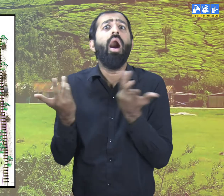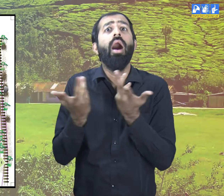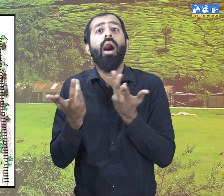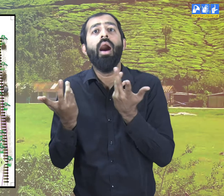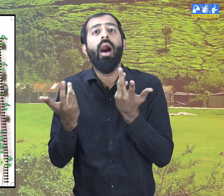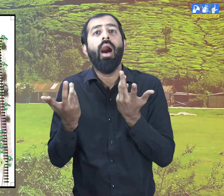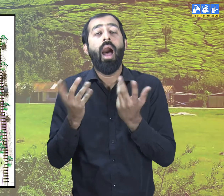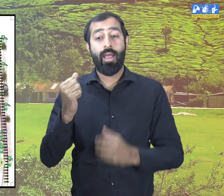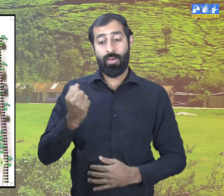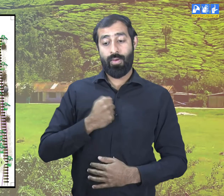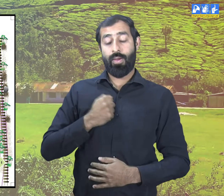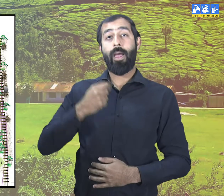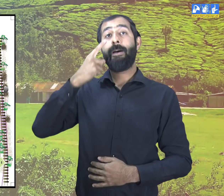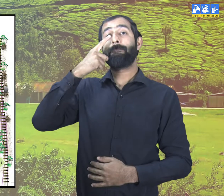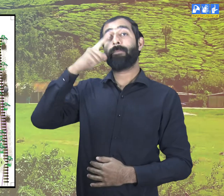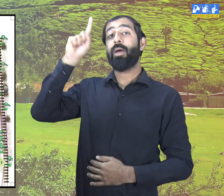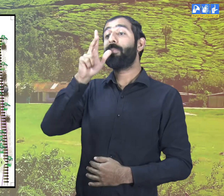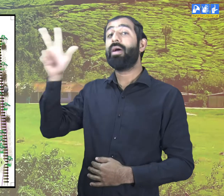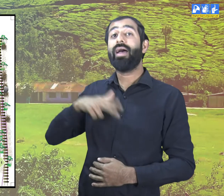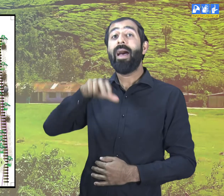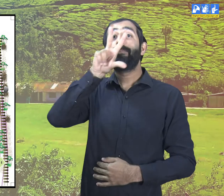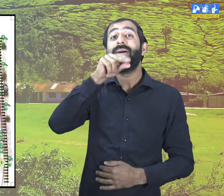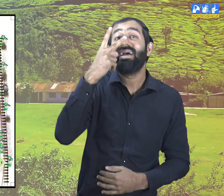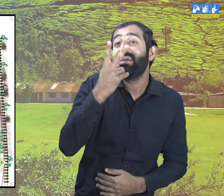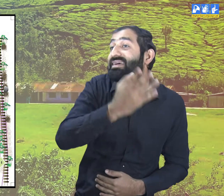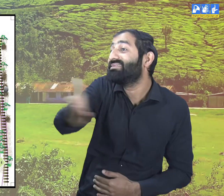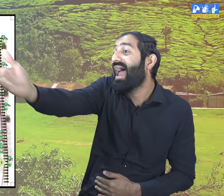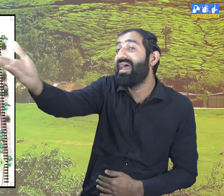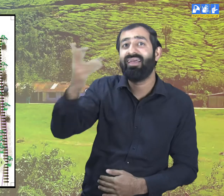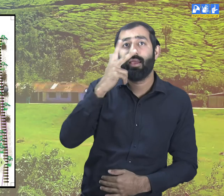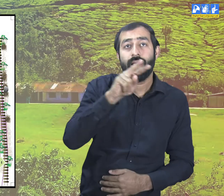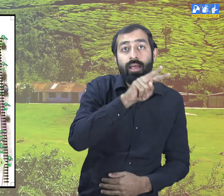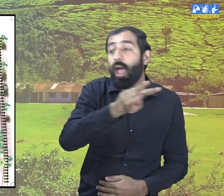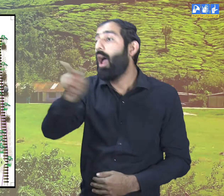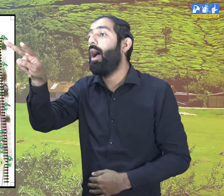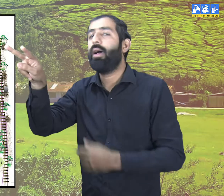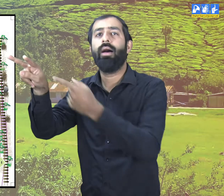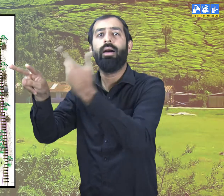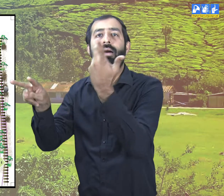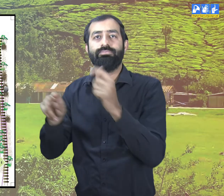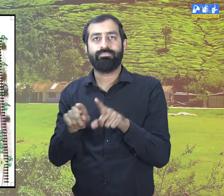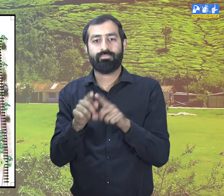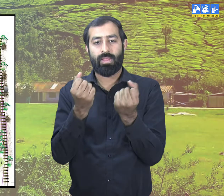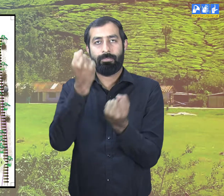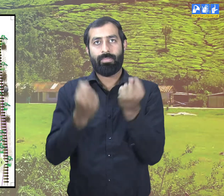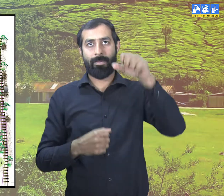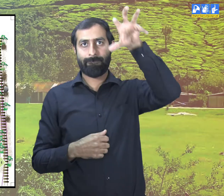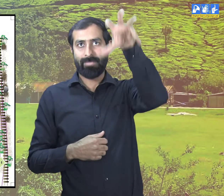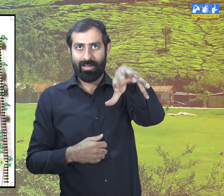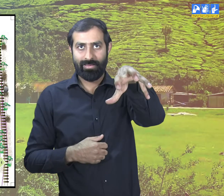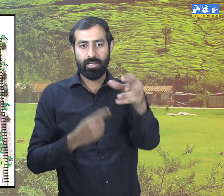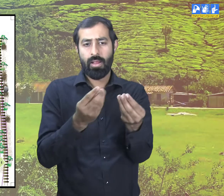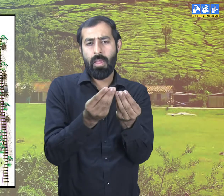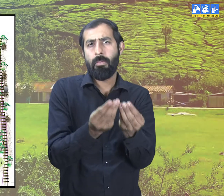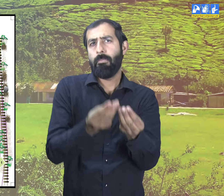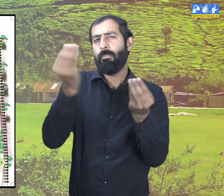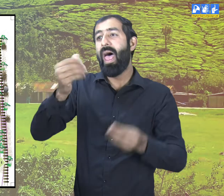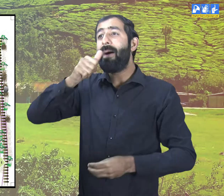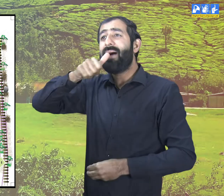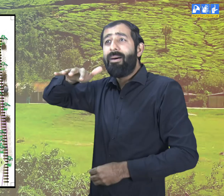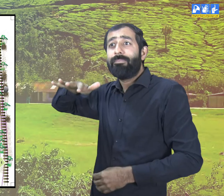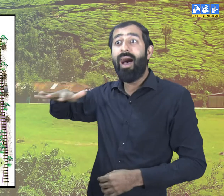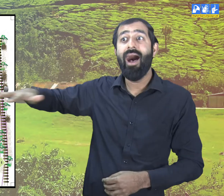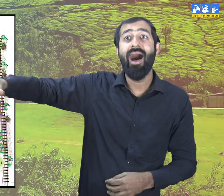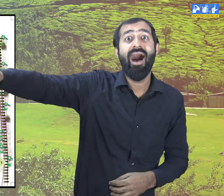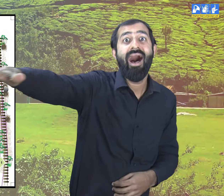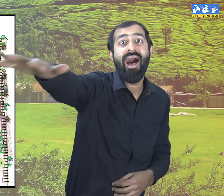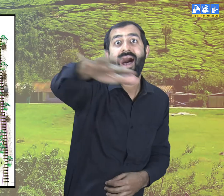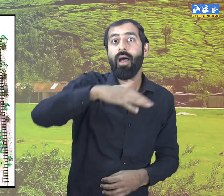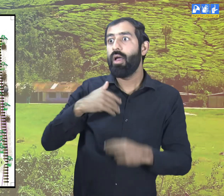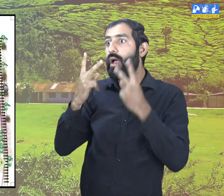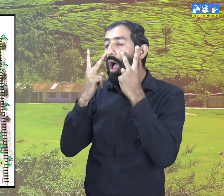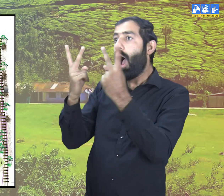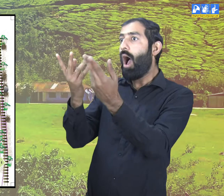The bus had dropped us by the water side. Look! Amma pointed across the water.